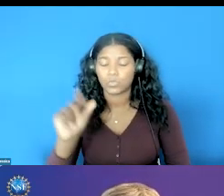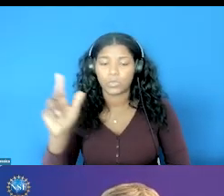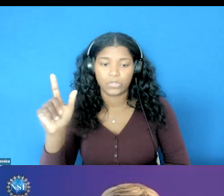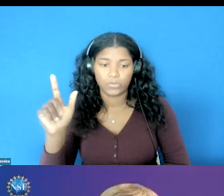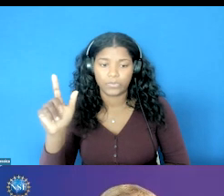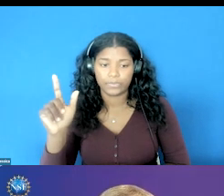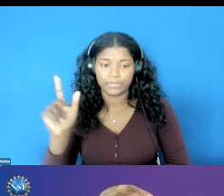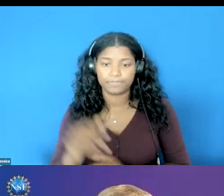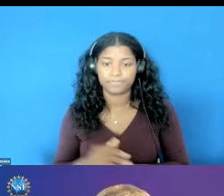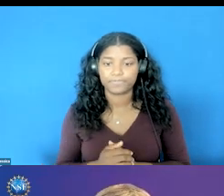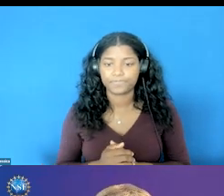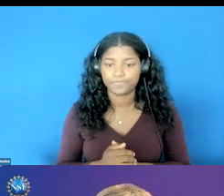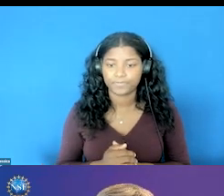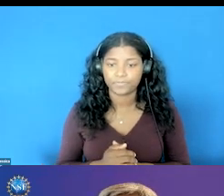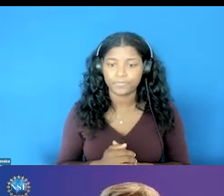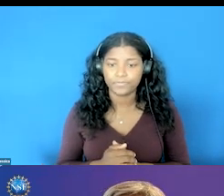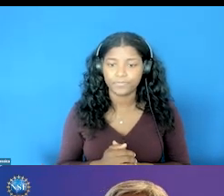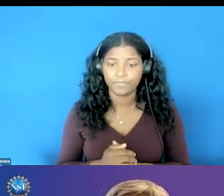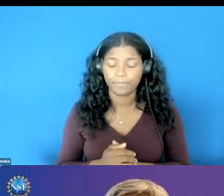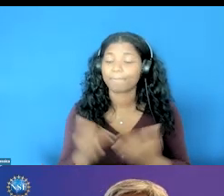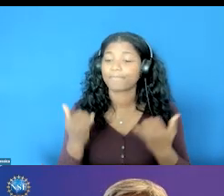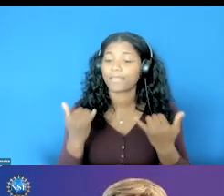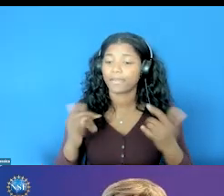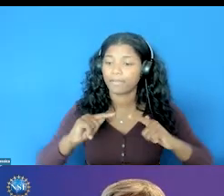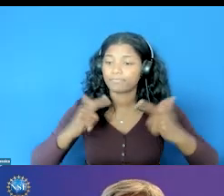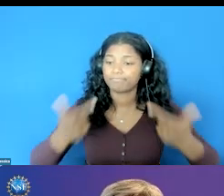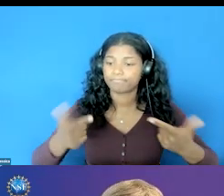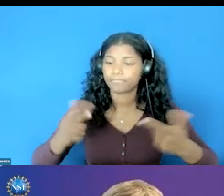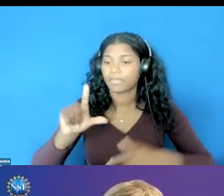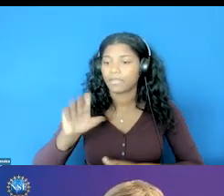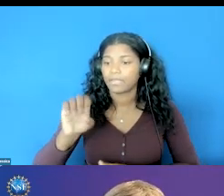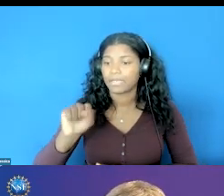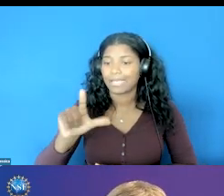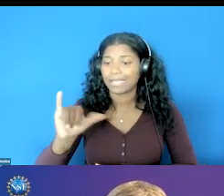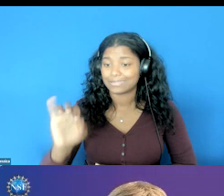And with all of this talk I'm going to hand over to Leslie for the rest of the presentation.